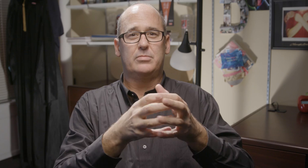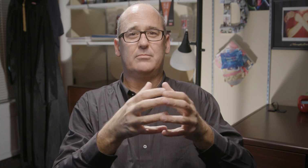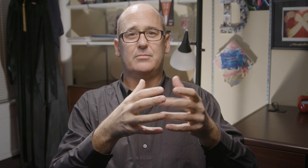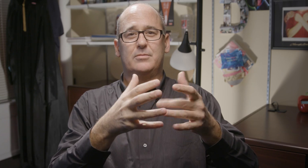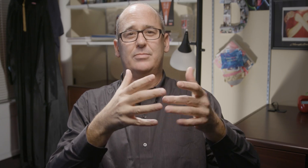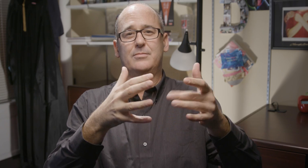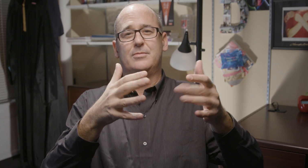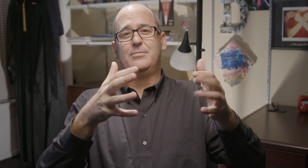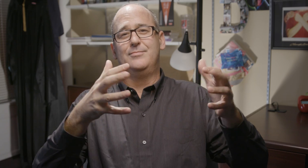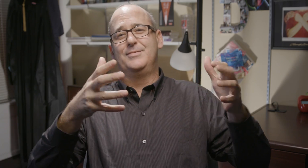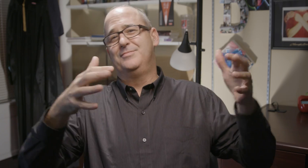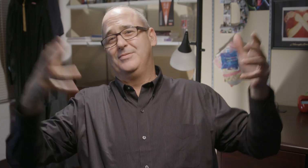And grew.